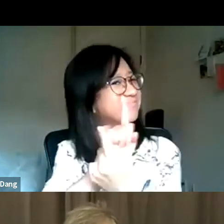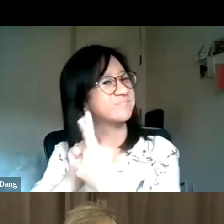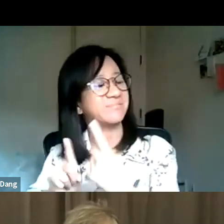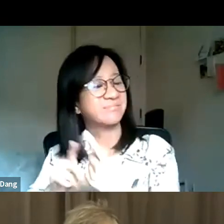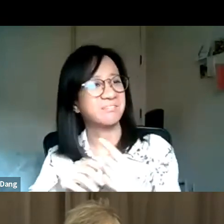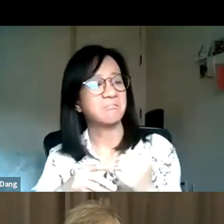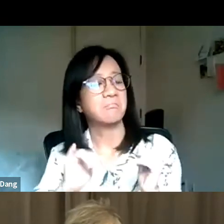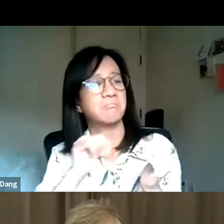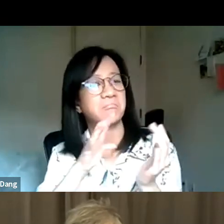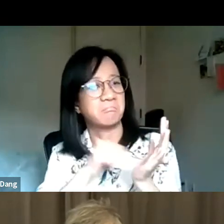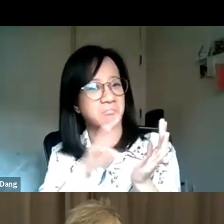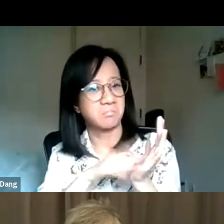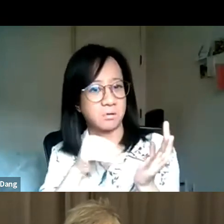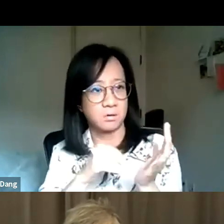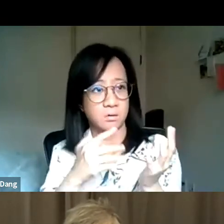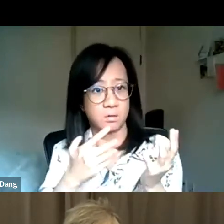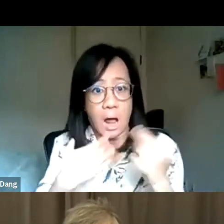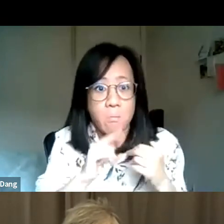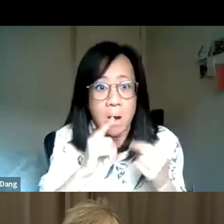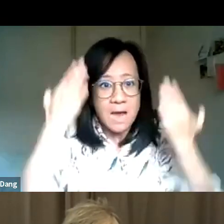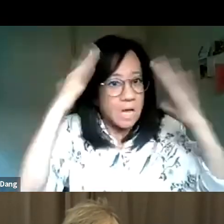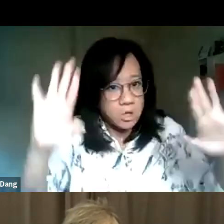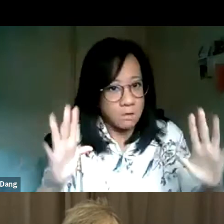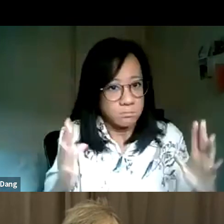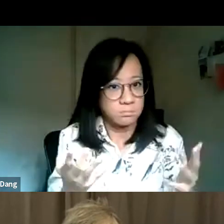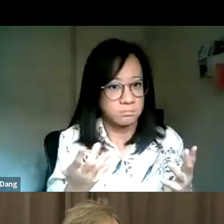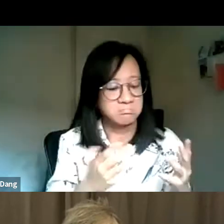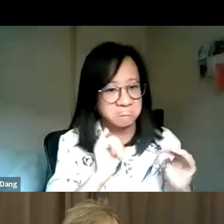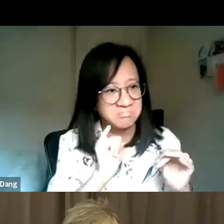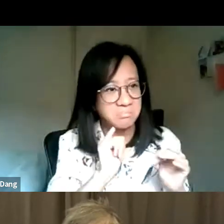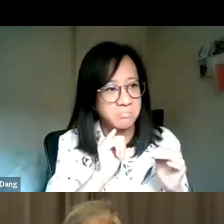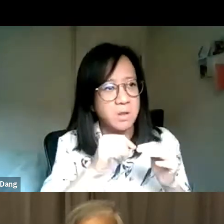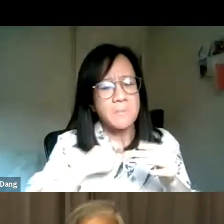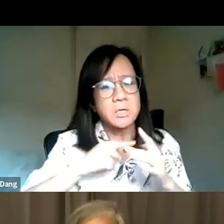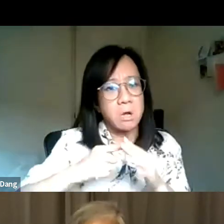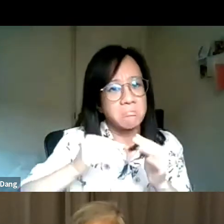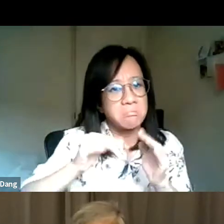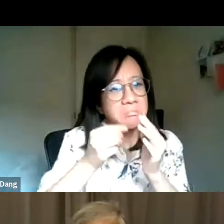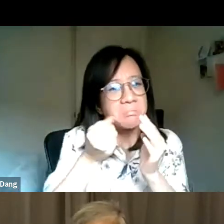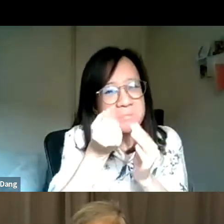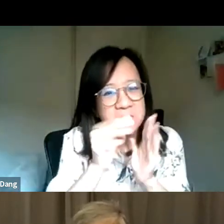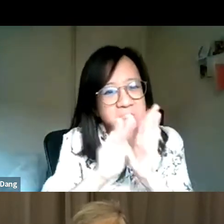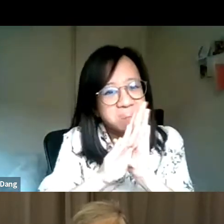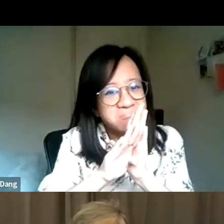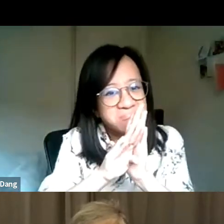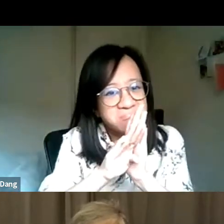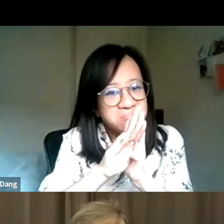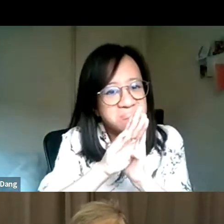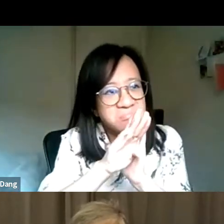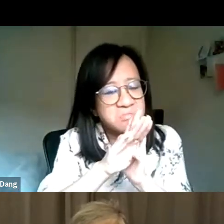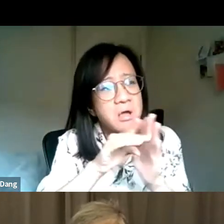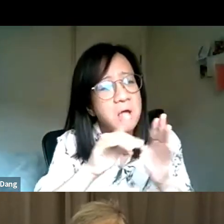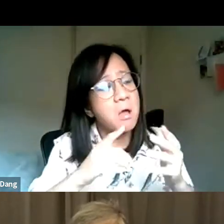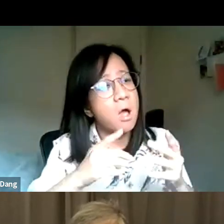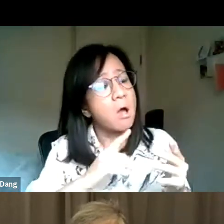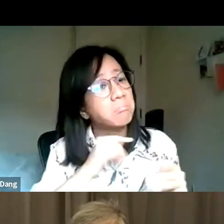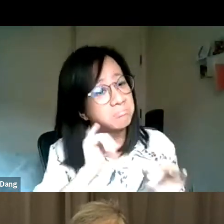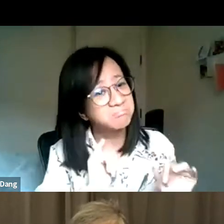so that was where I started to learn and meet more people, and I had a lot of things I didn't know.